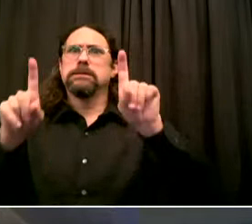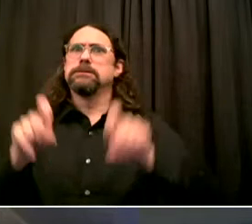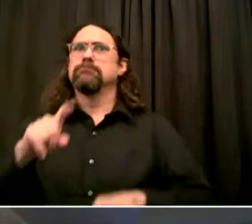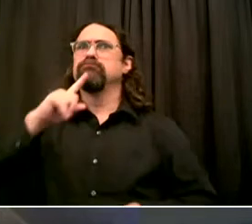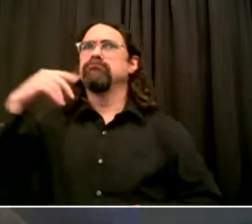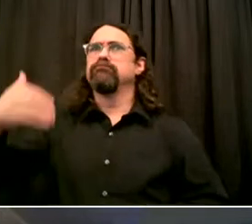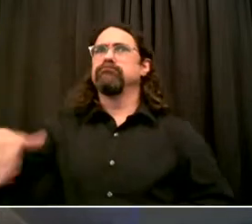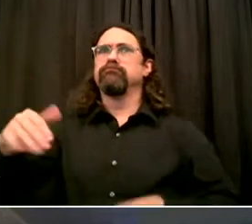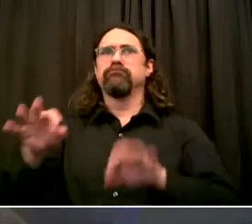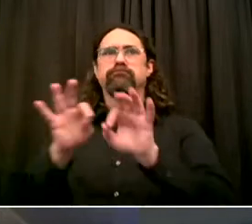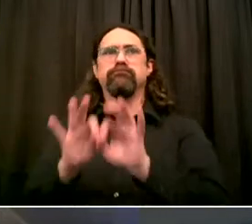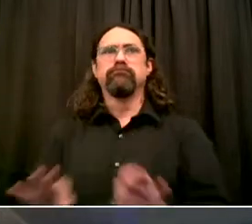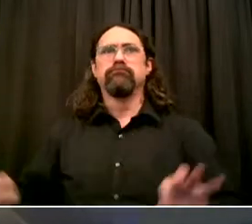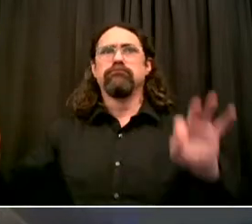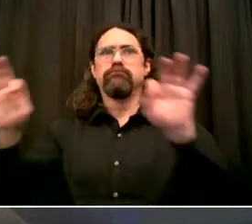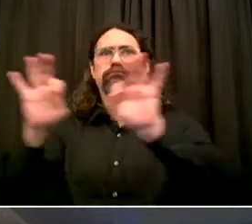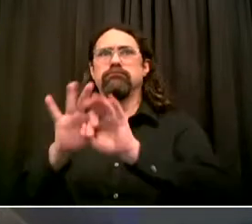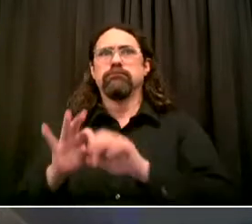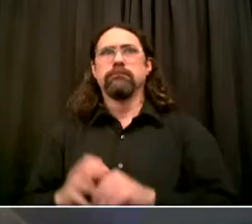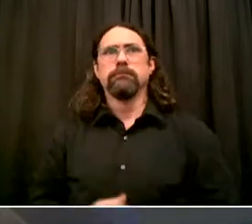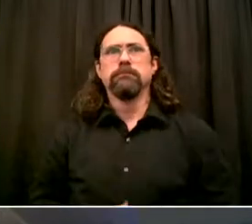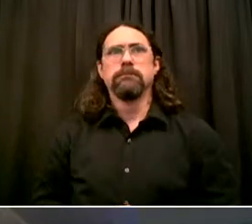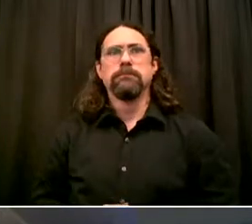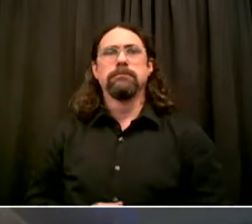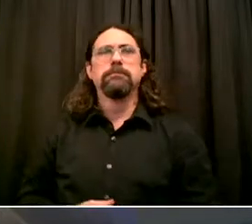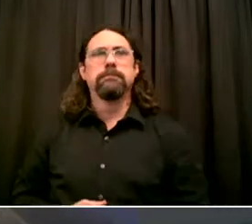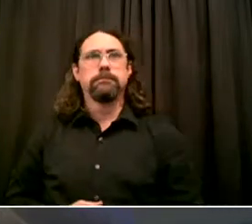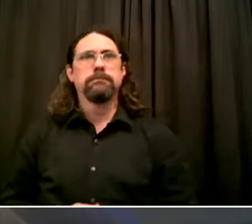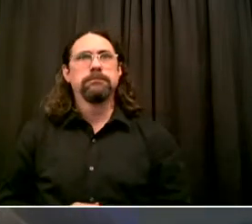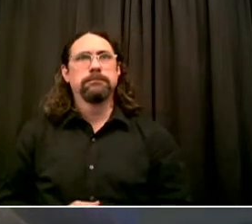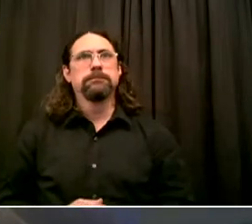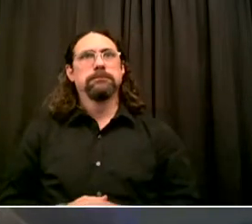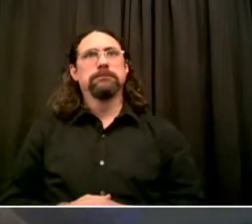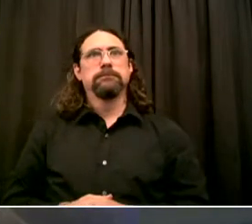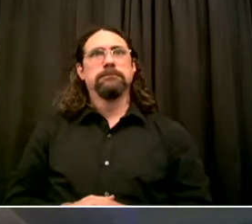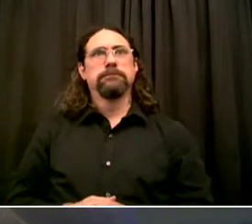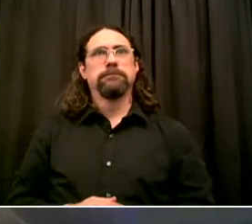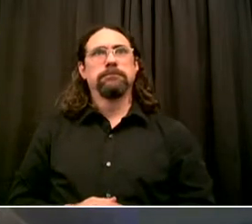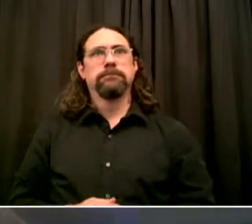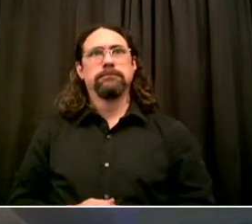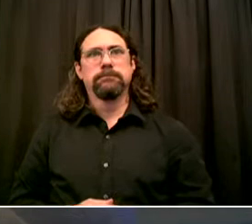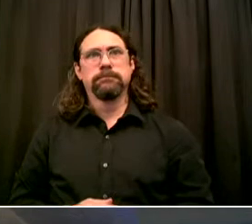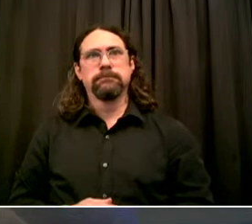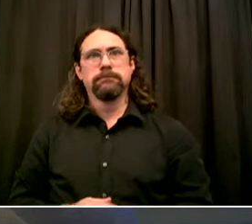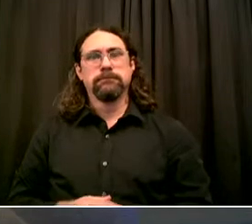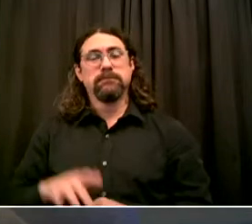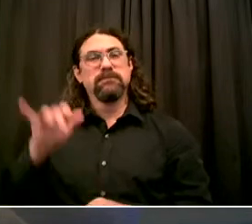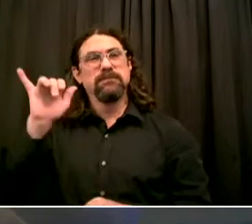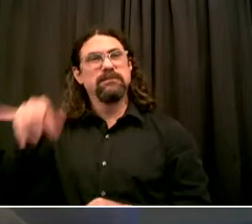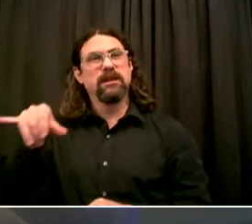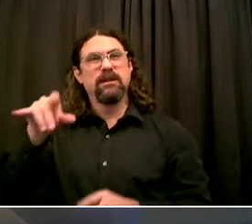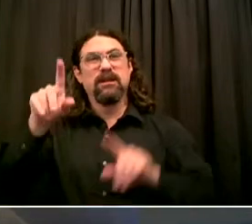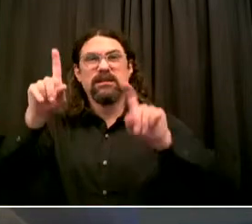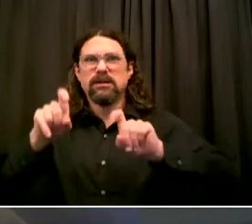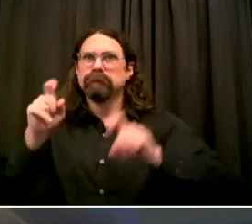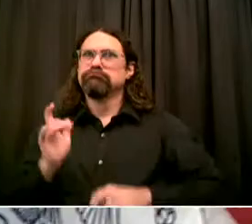WE KNOW TESTING HAS MADE ALL THE DIDIERFFENENCE. WHY DON'T WE USE THAT TOOL THAT WE KNOW WORKS TO